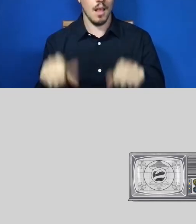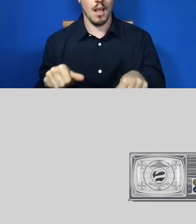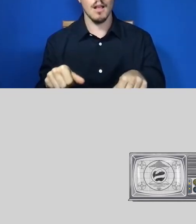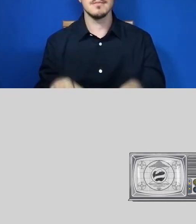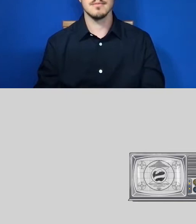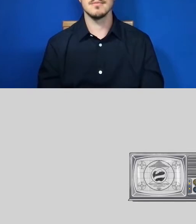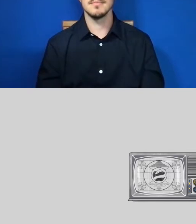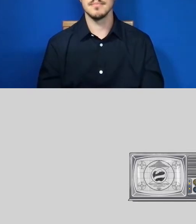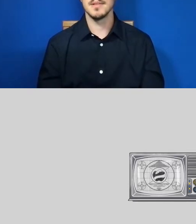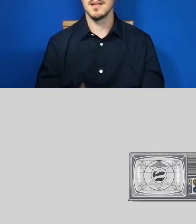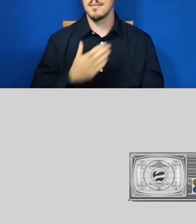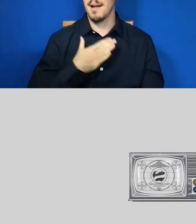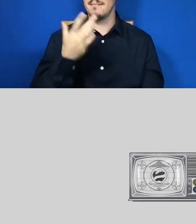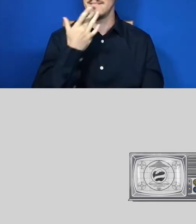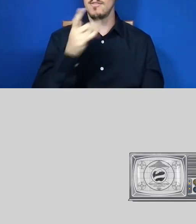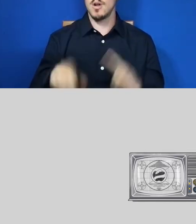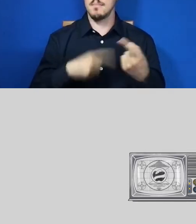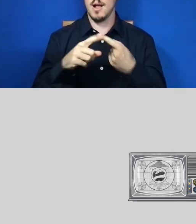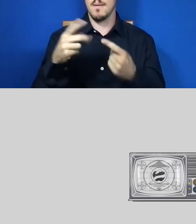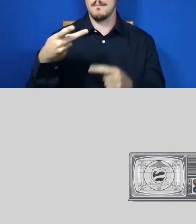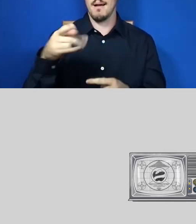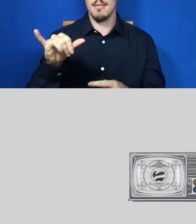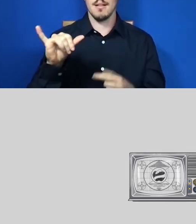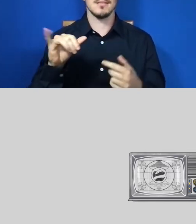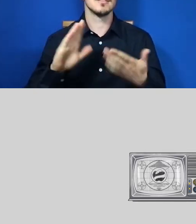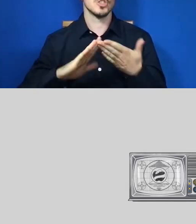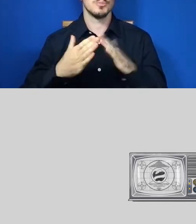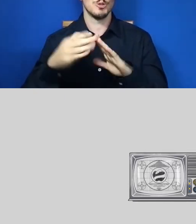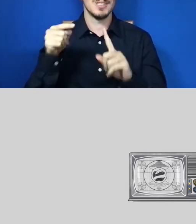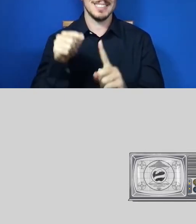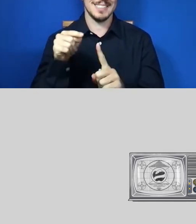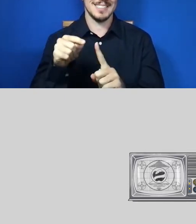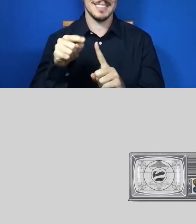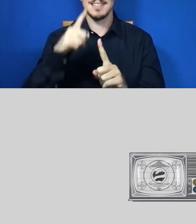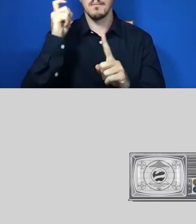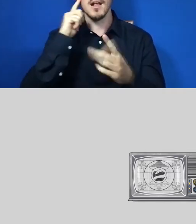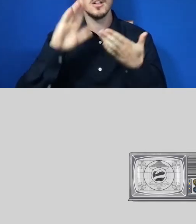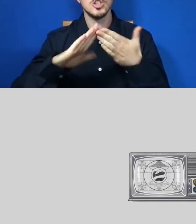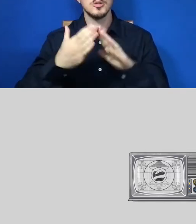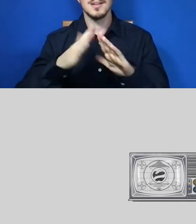and my favorite thing about Python is this active community. Because of its community,